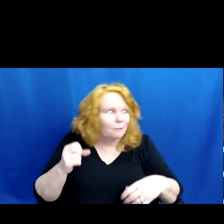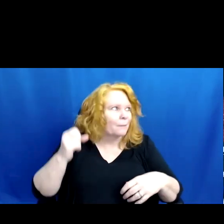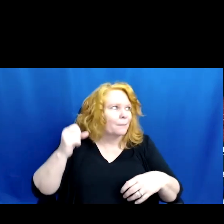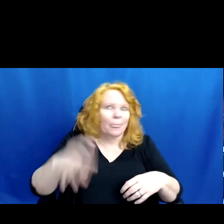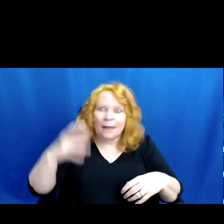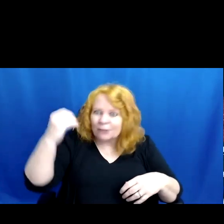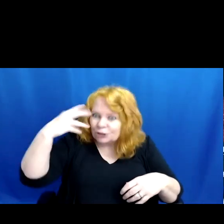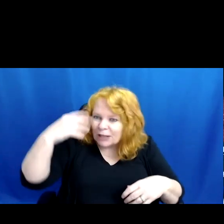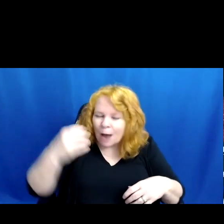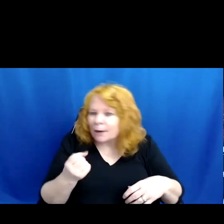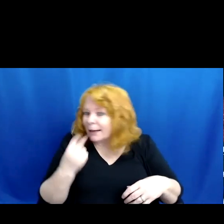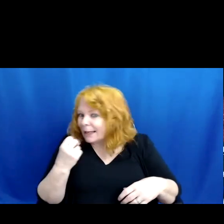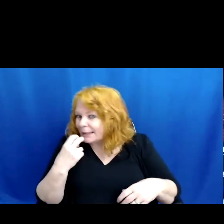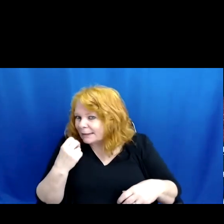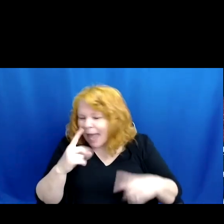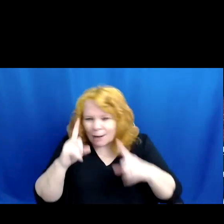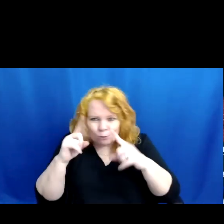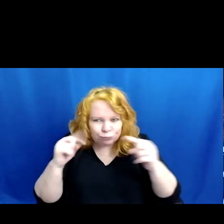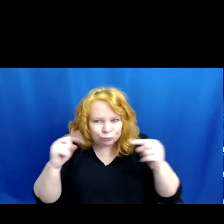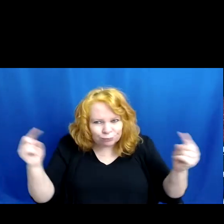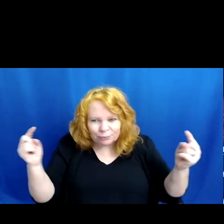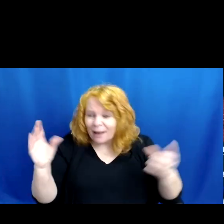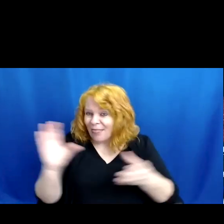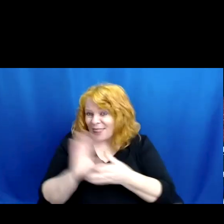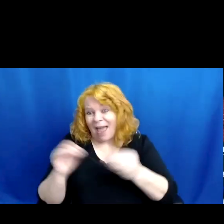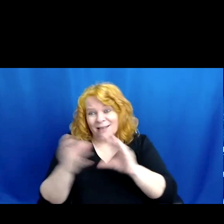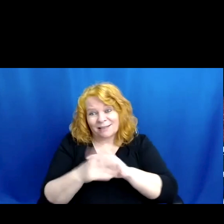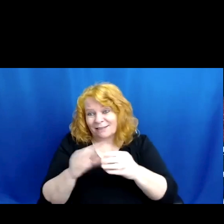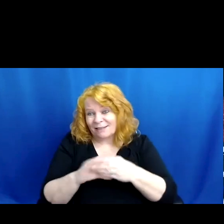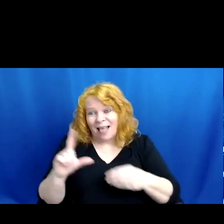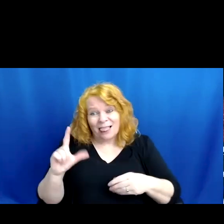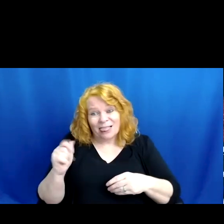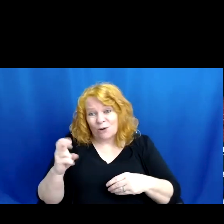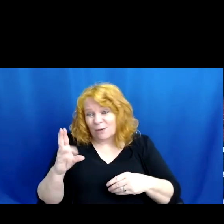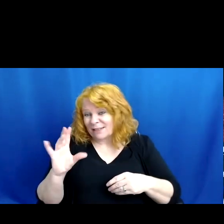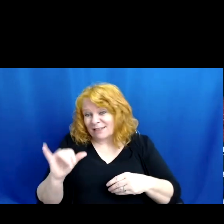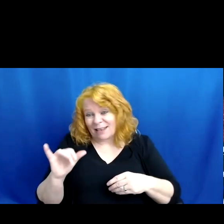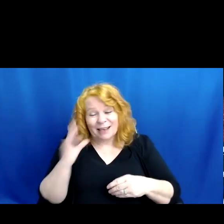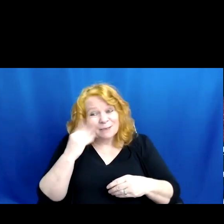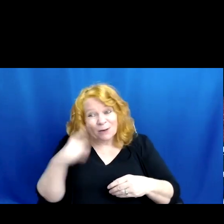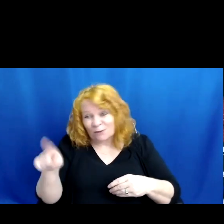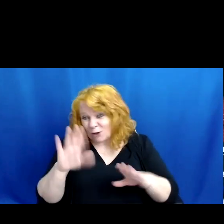They are the best literacy experiences we can give children. They are all around the child.